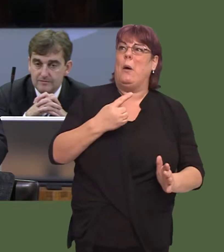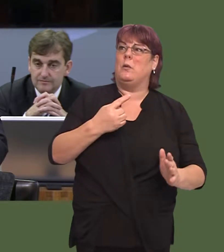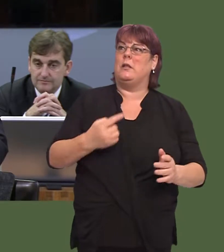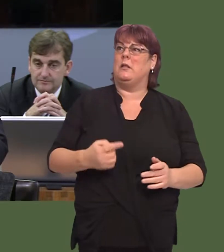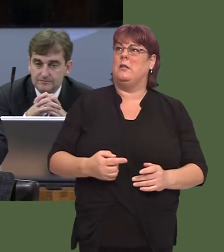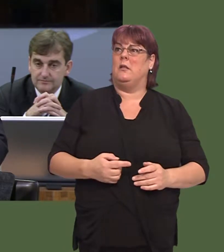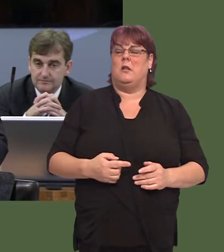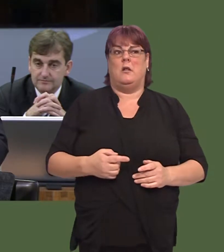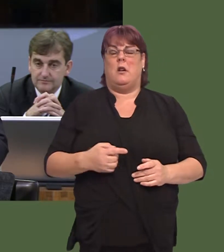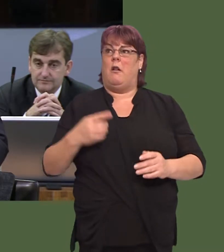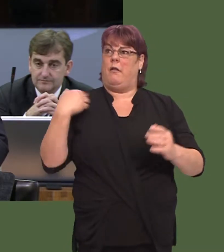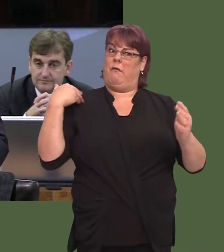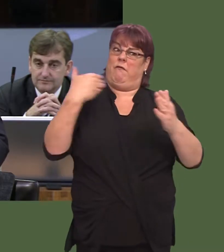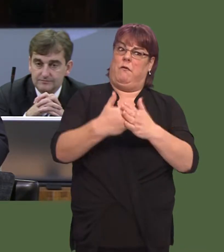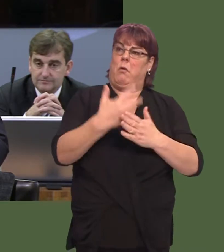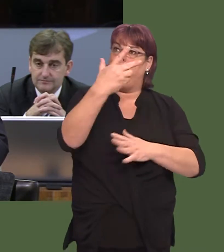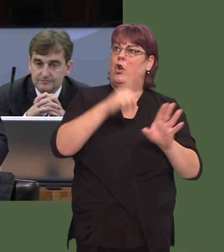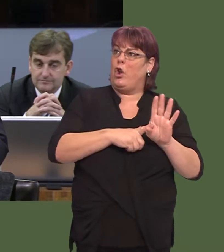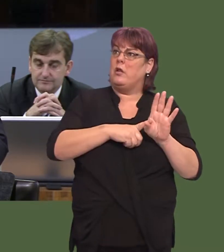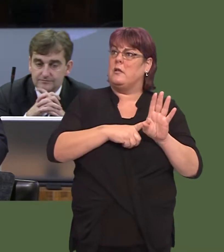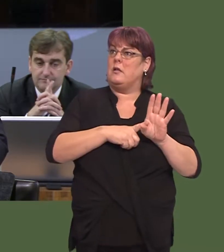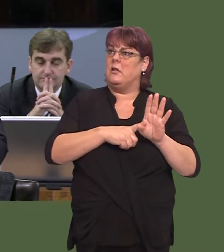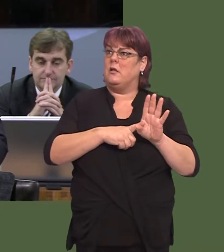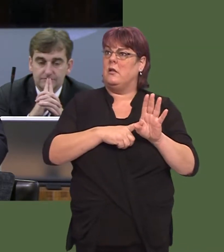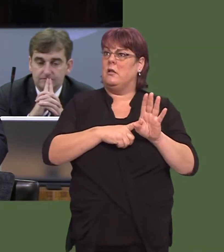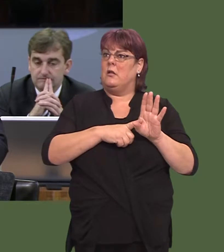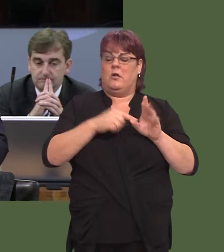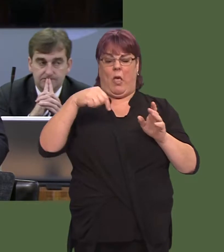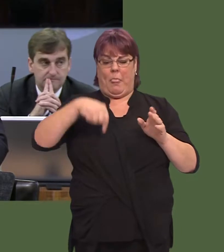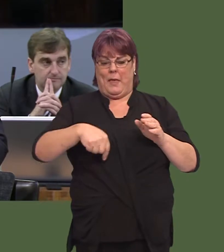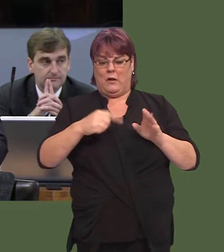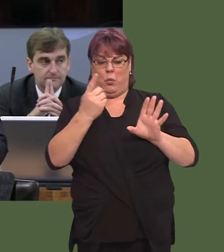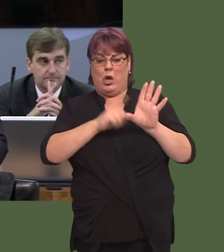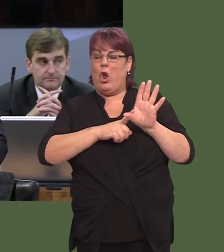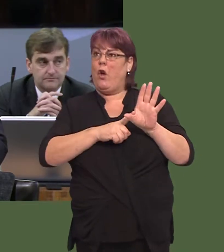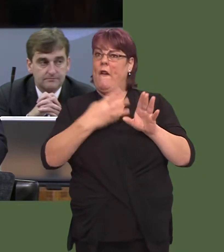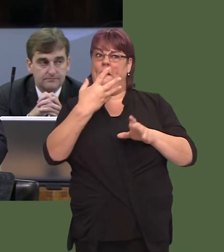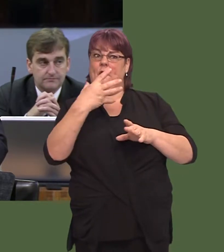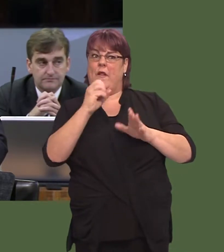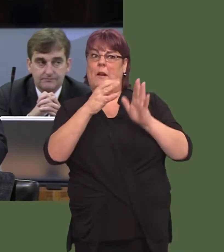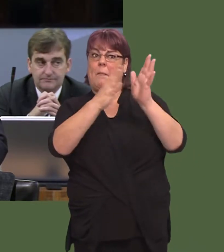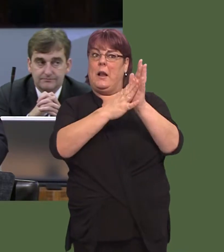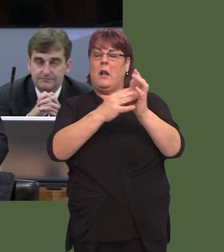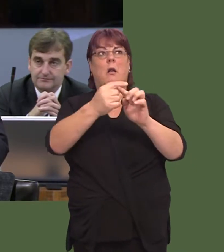three years: £50 million for this one financial year, and the previous two were £25 million.